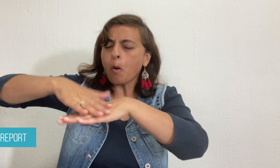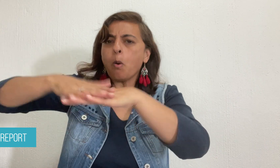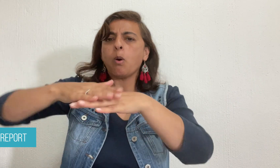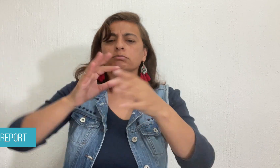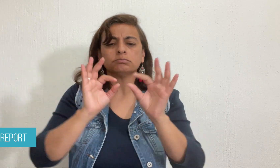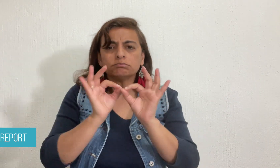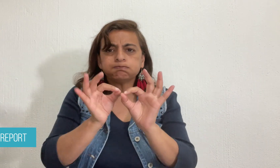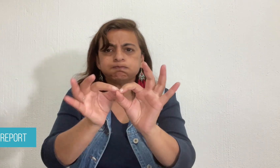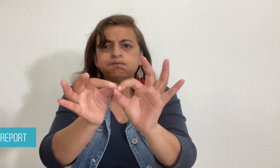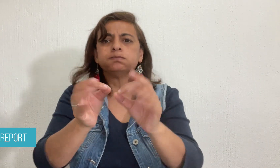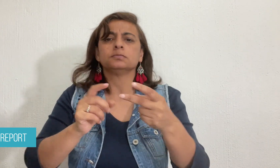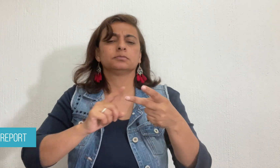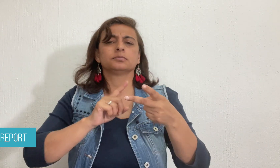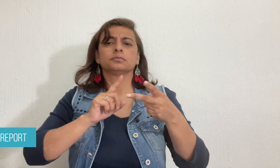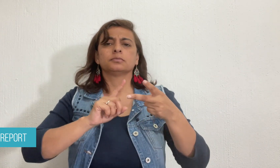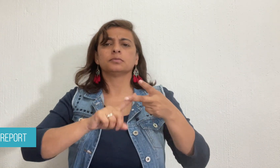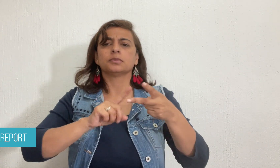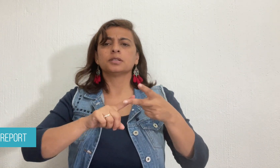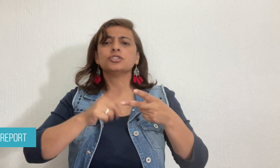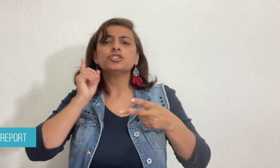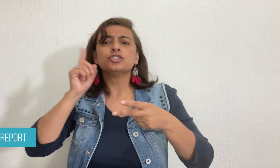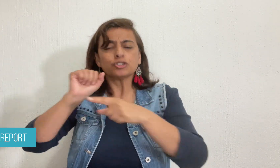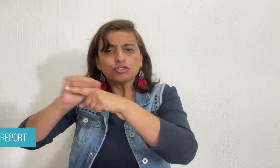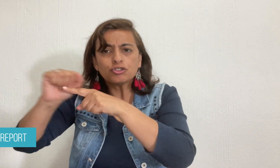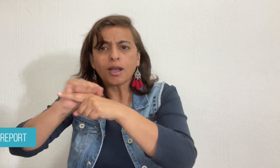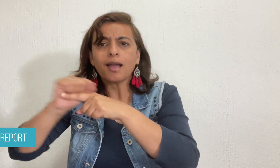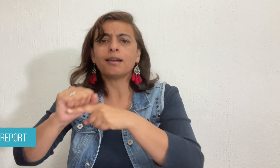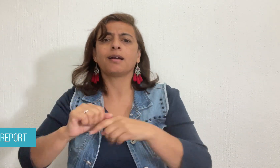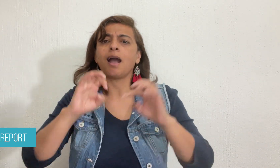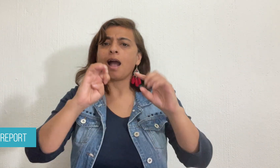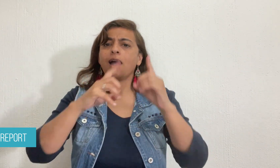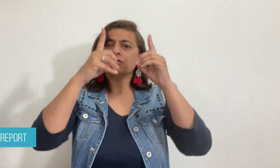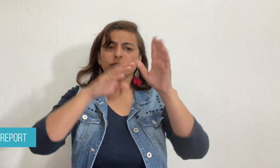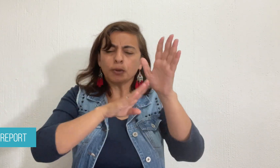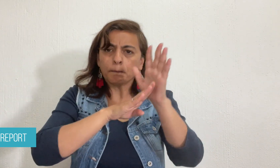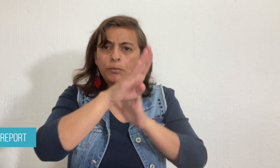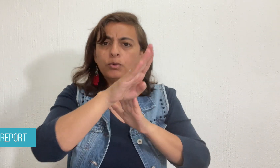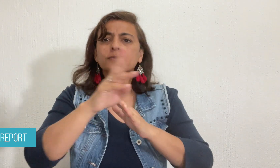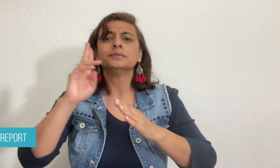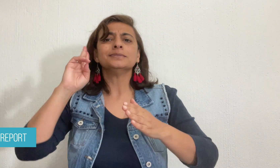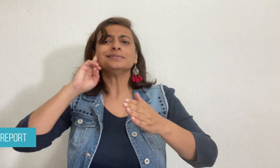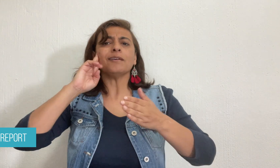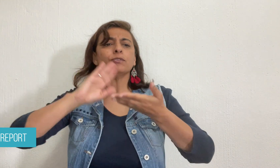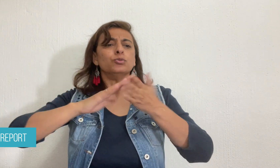They want more sign language interpreters and teachers